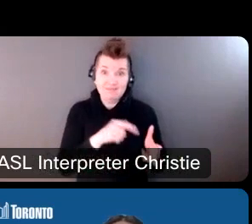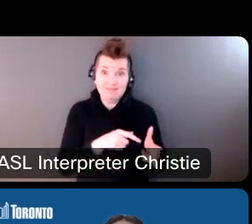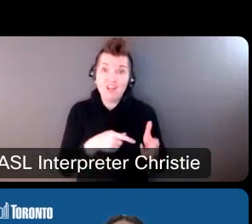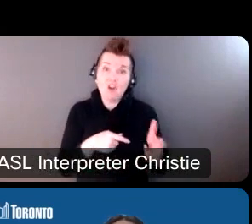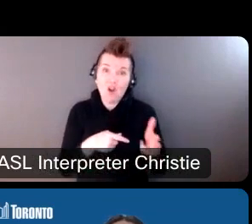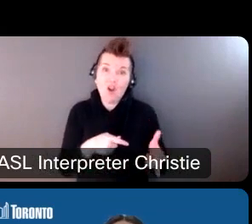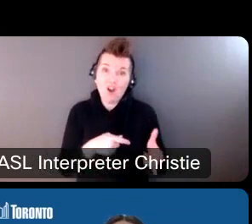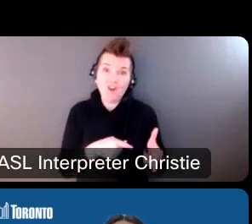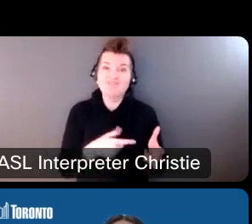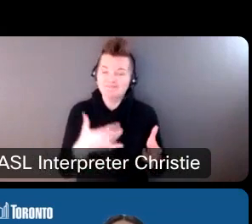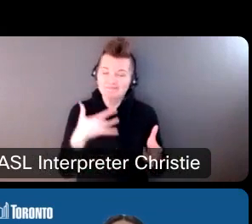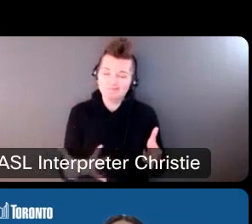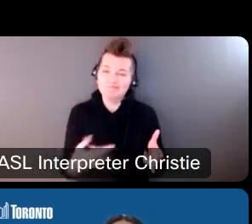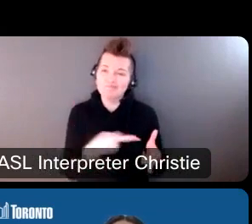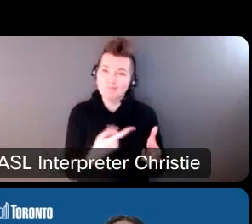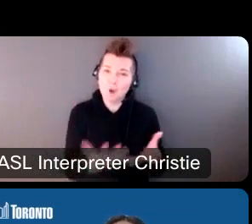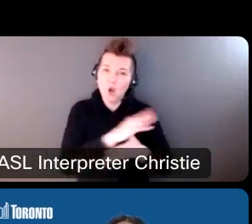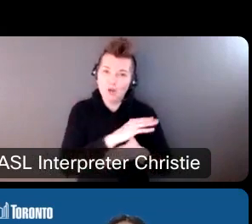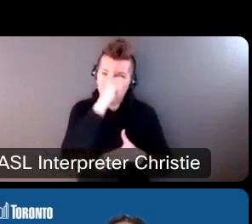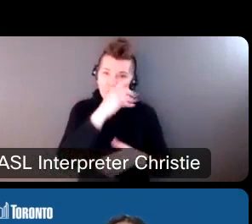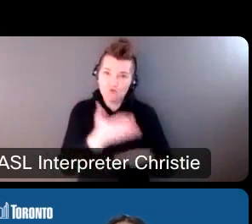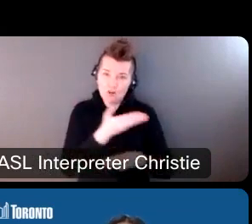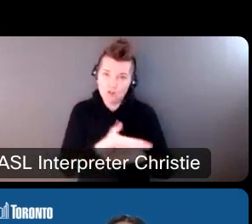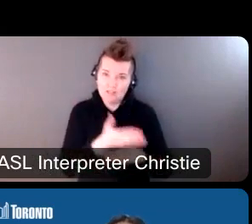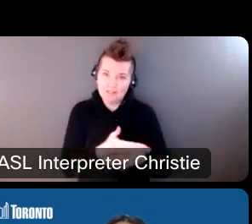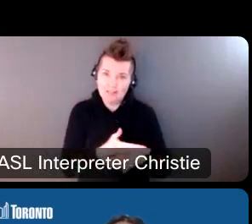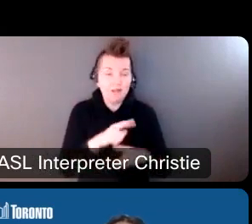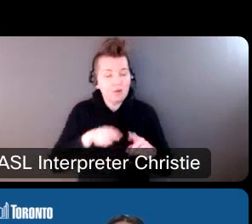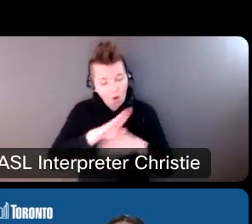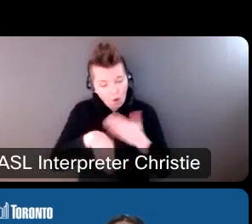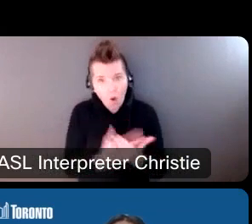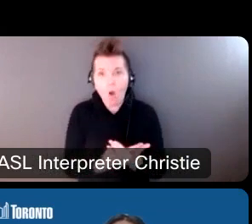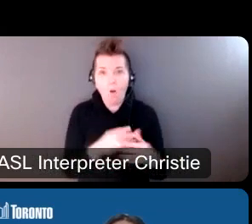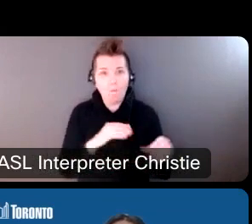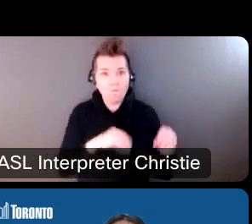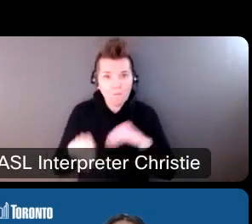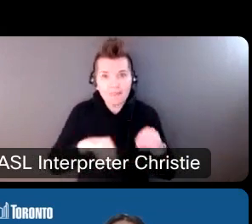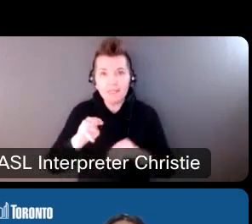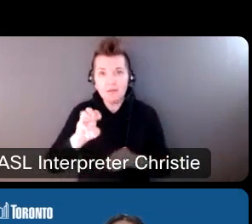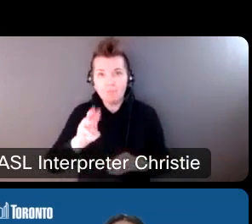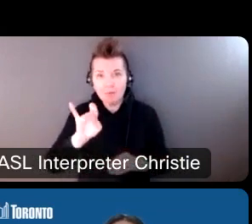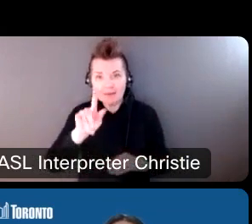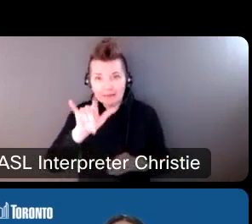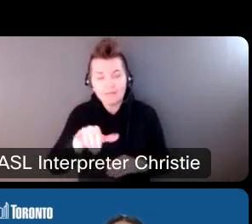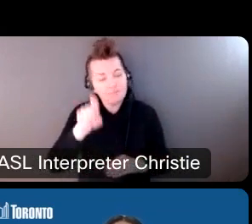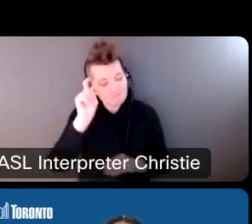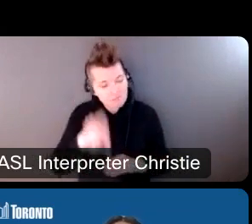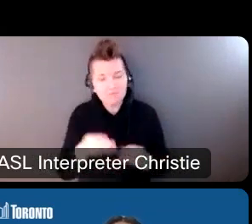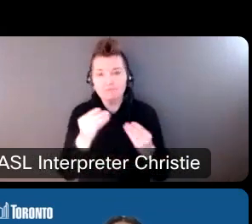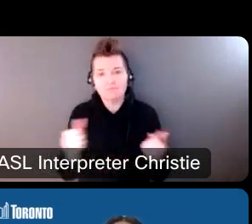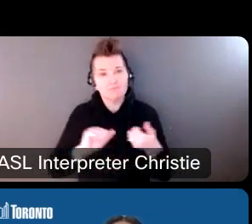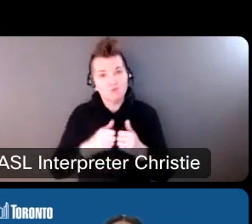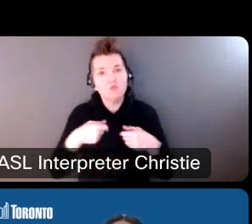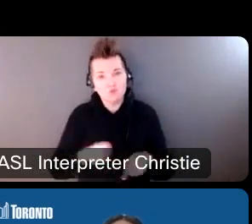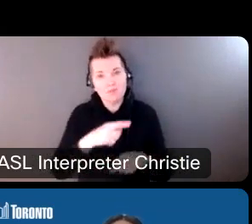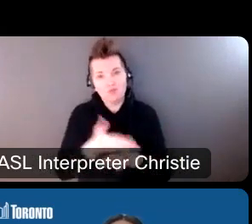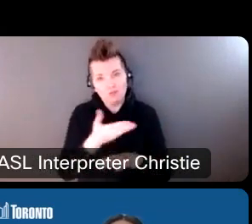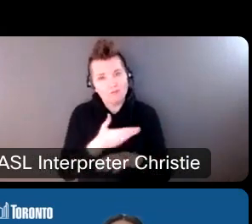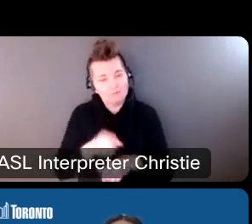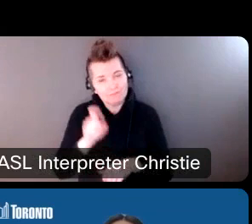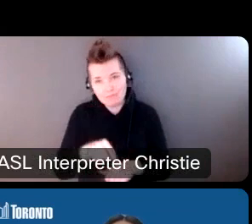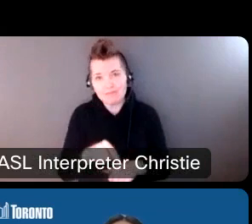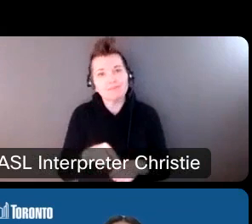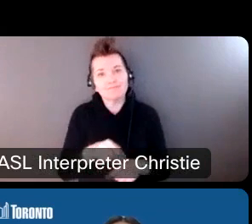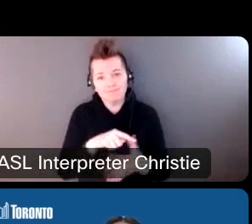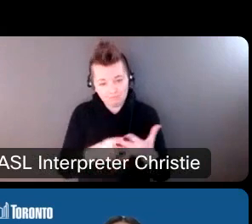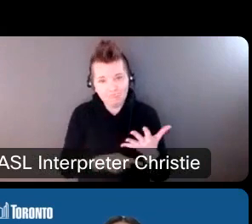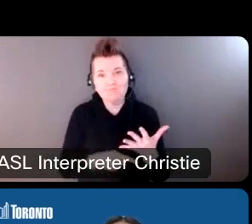construction work zone and that all forms of mobility need to be addressed.